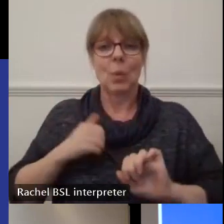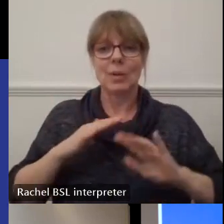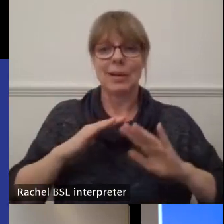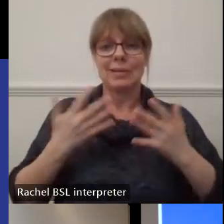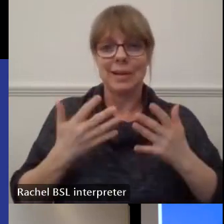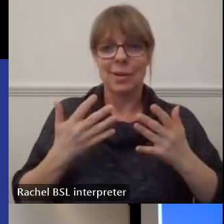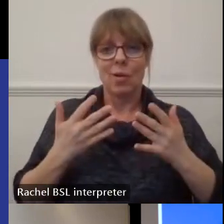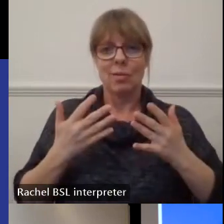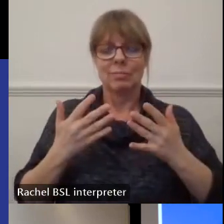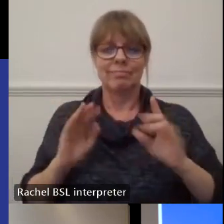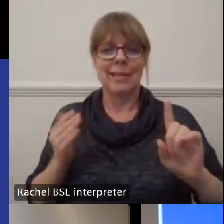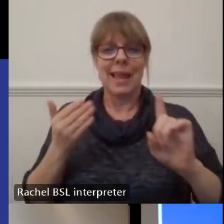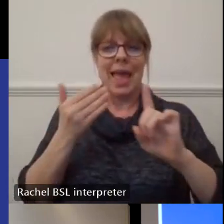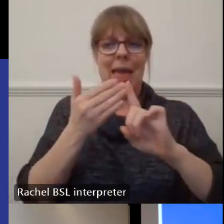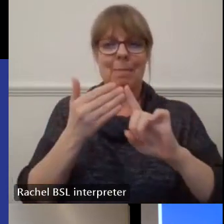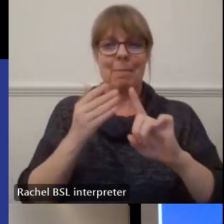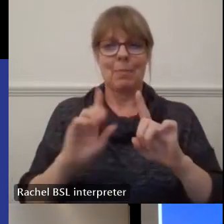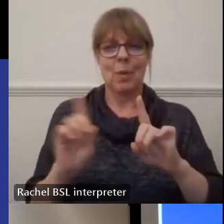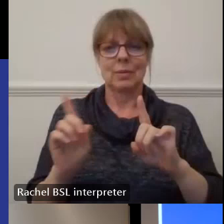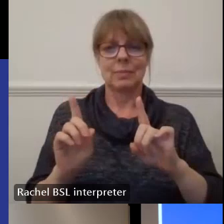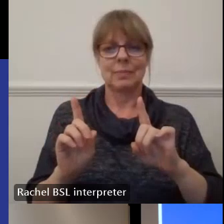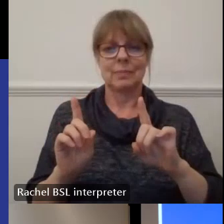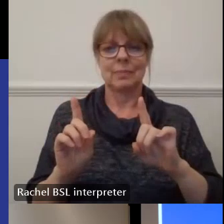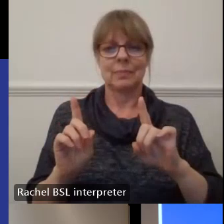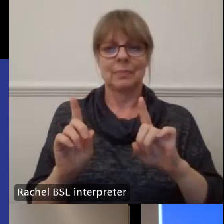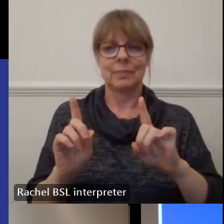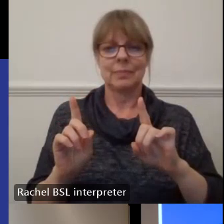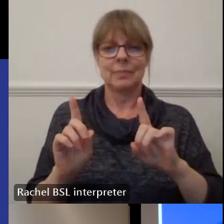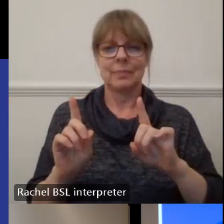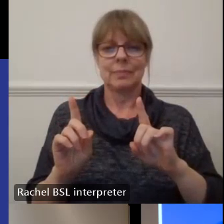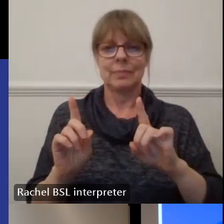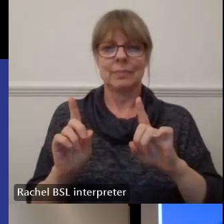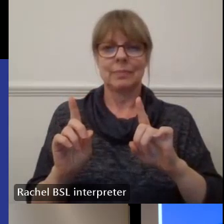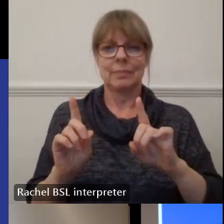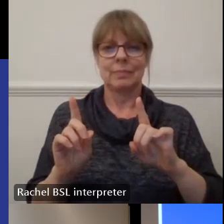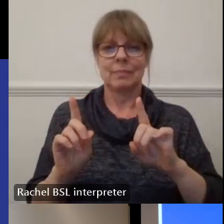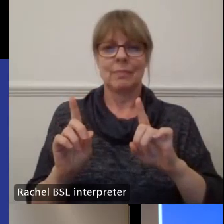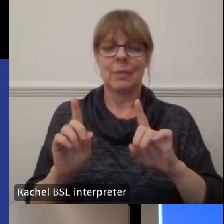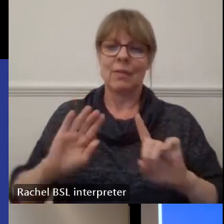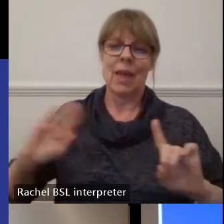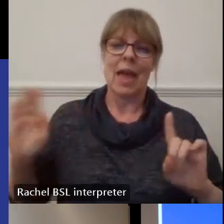was that if everybody even just left today reflecting